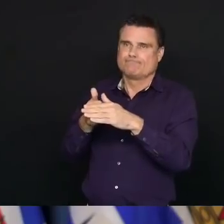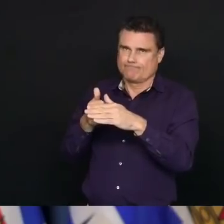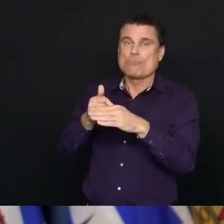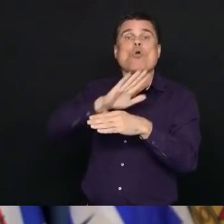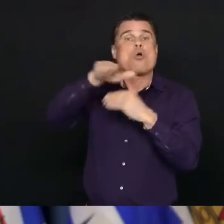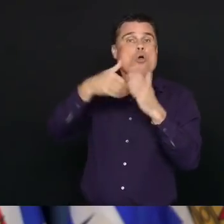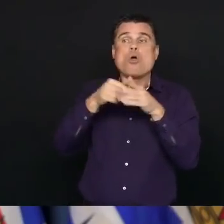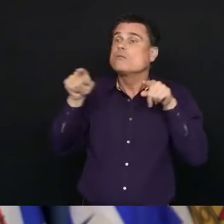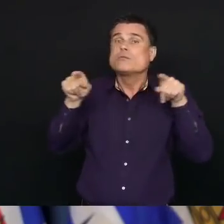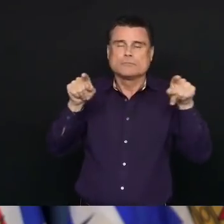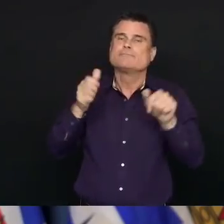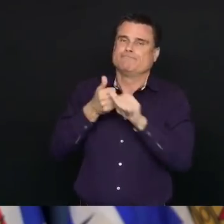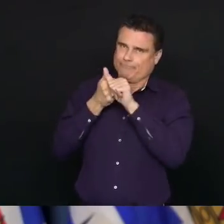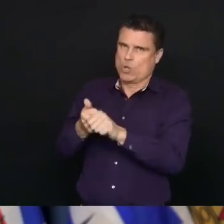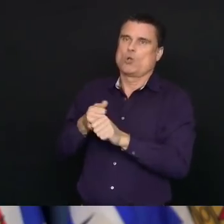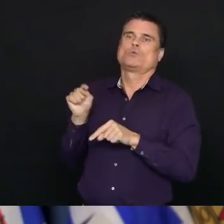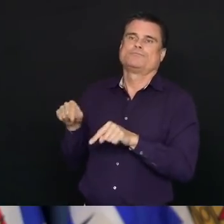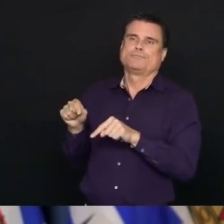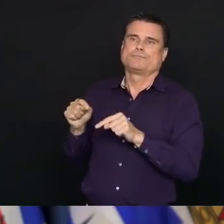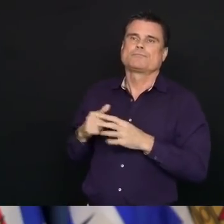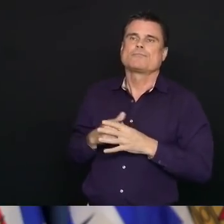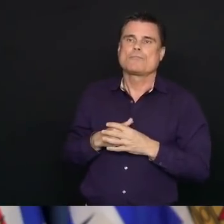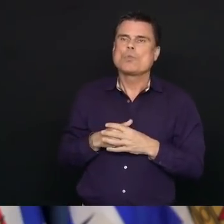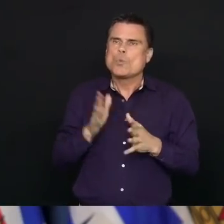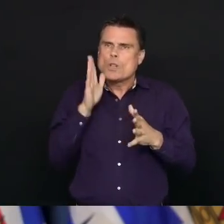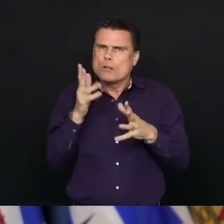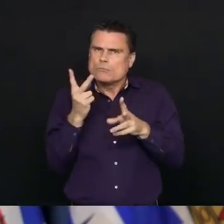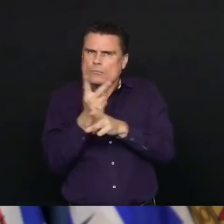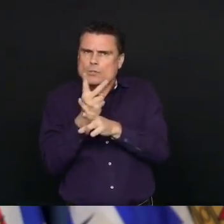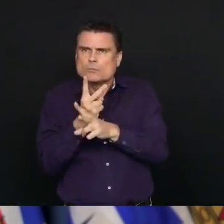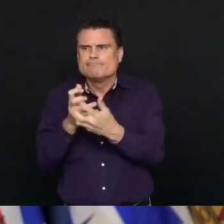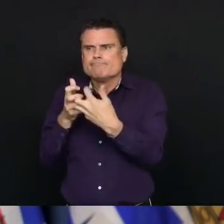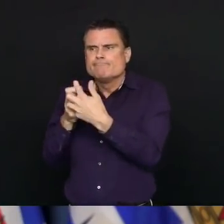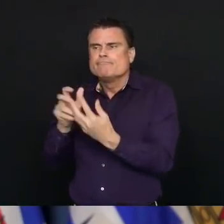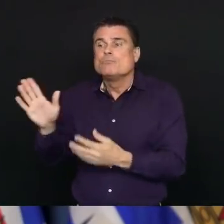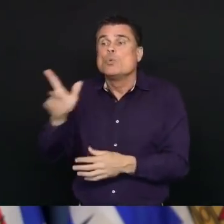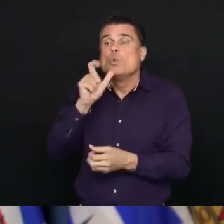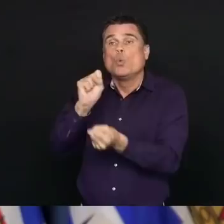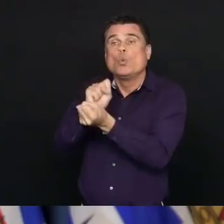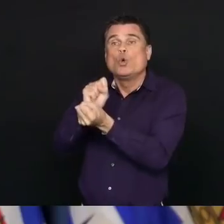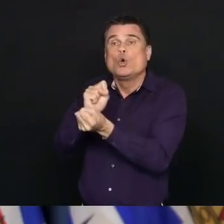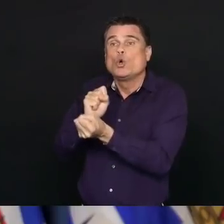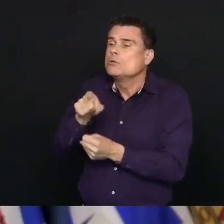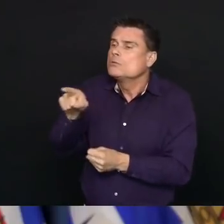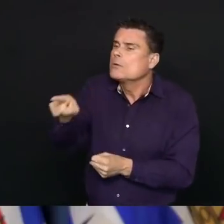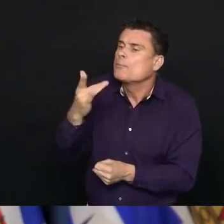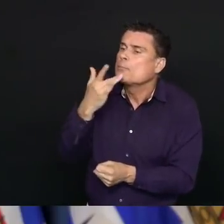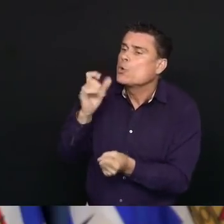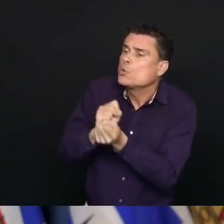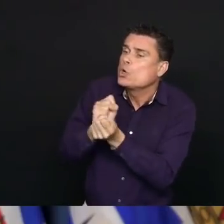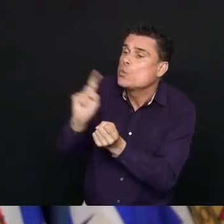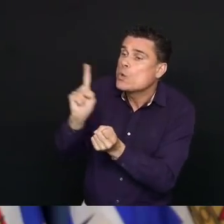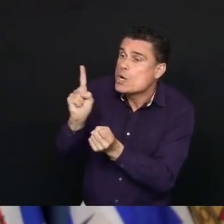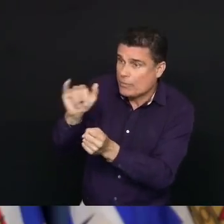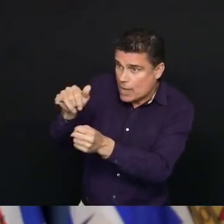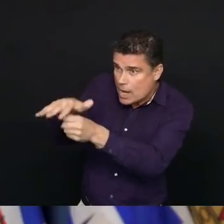hardship or patient disruption. Preferences will be accommodated wherever possible in this process.